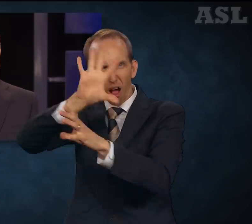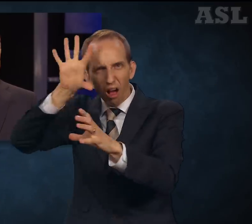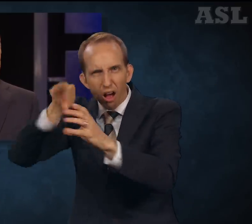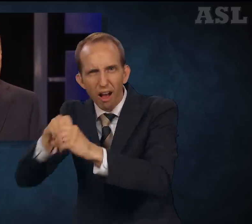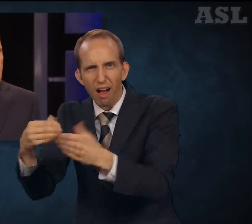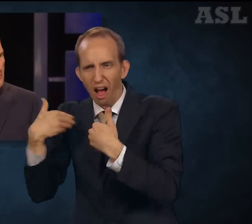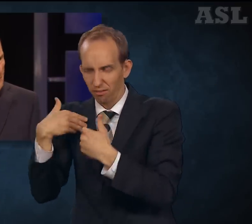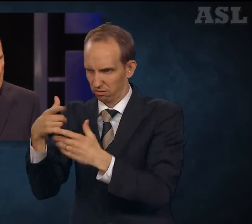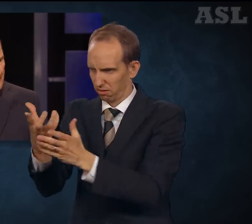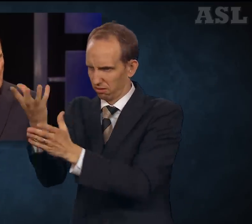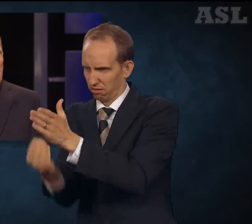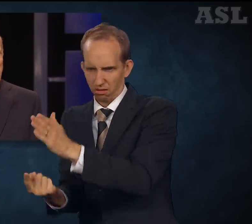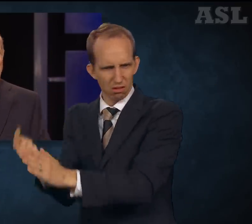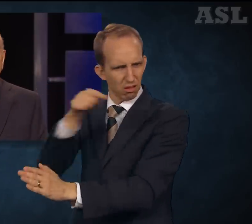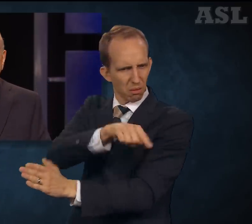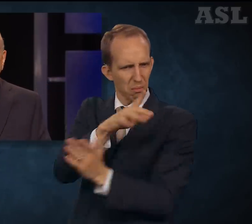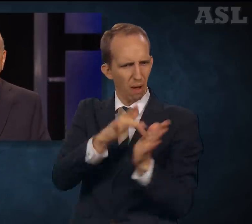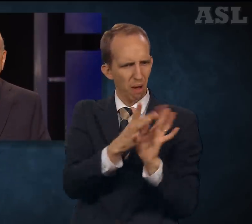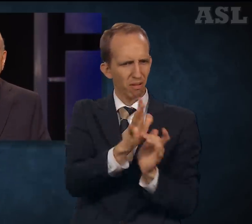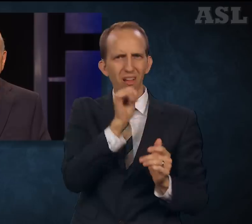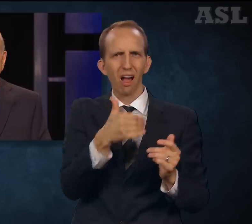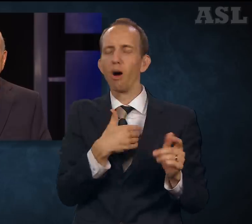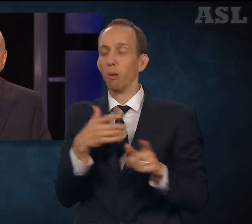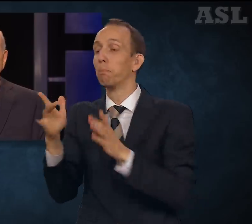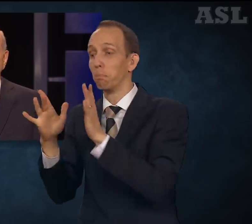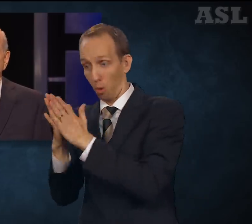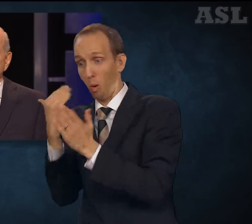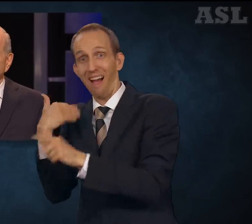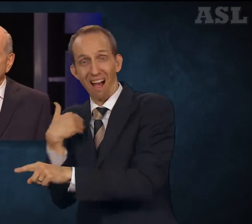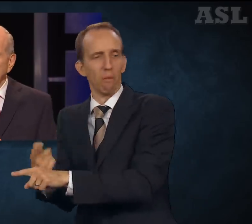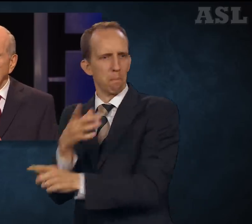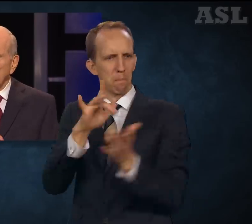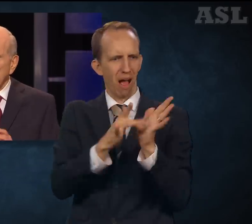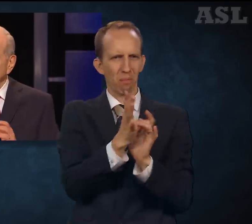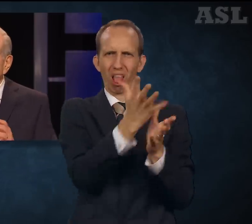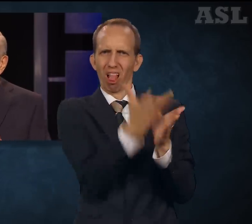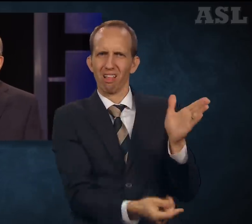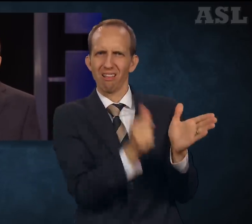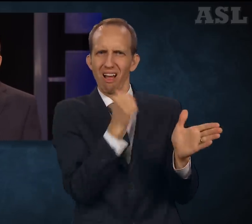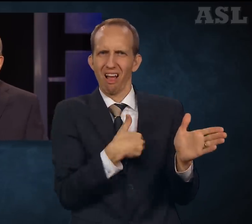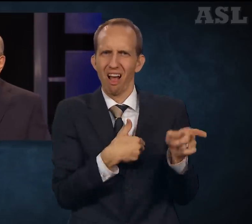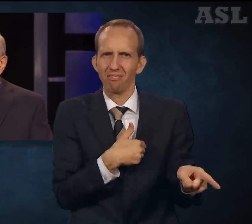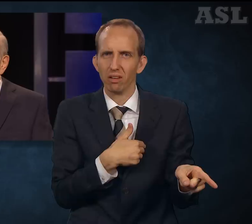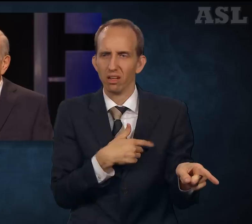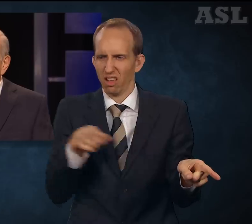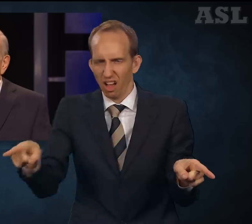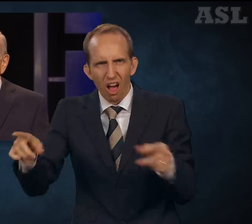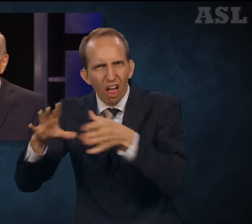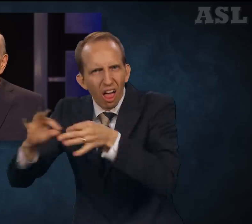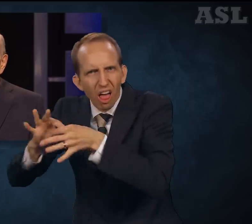AND THE FULNESS OF HIS GOSPEL